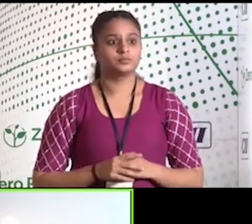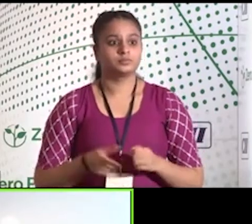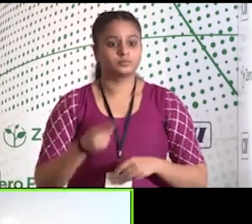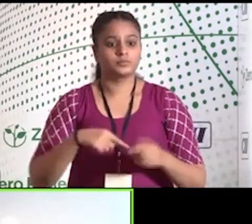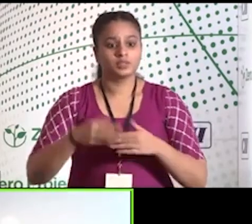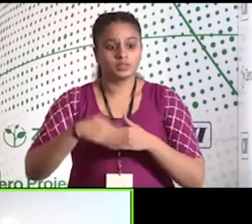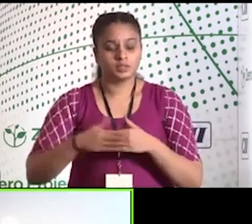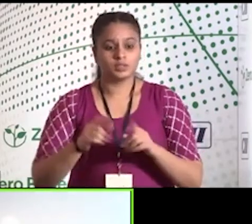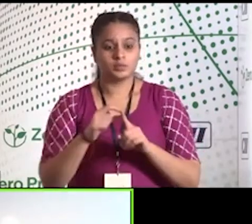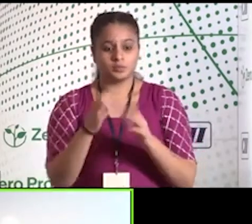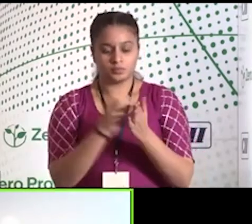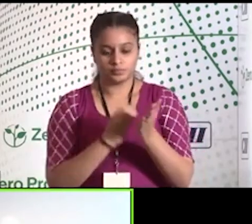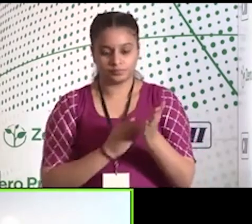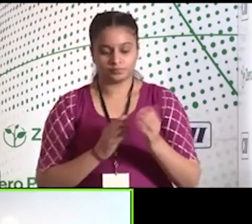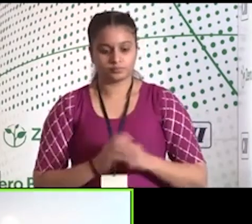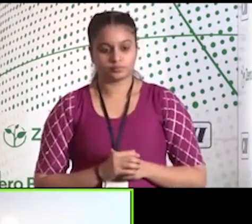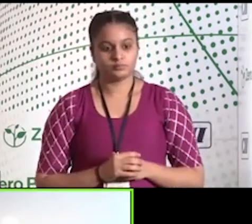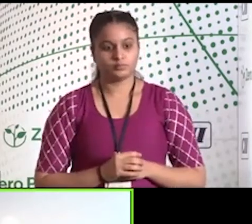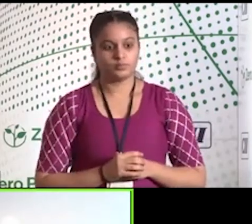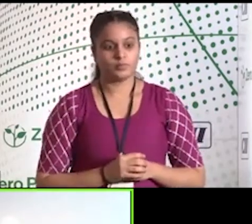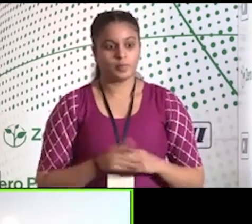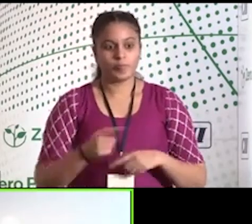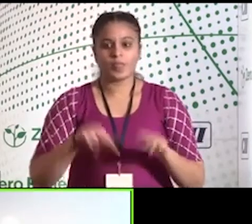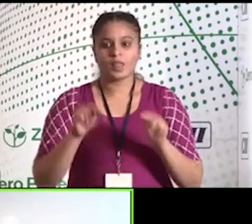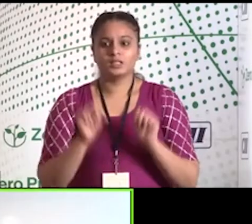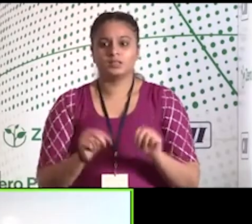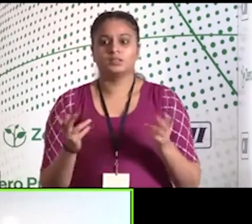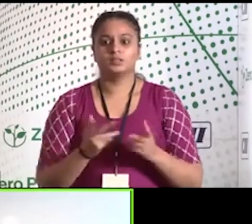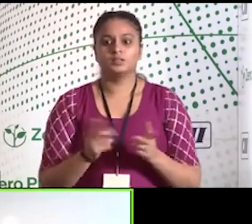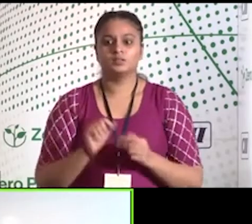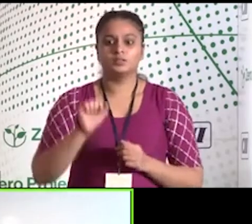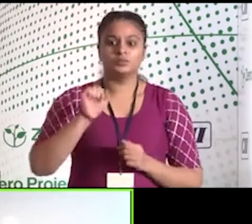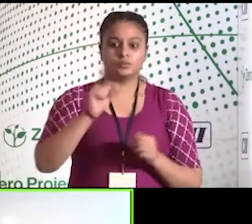and it also means that the woman is taking care of the elderly,